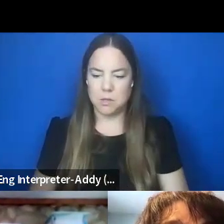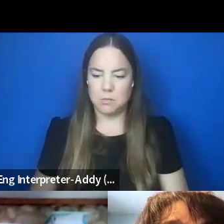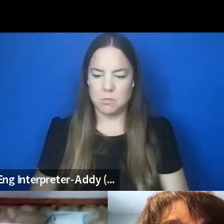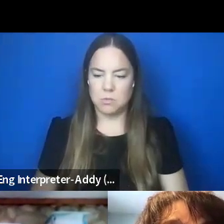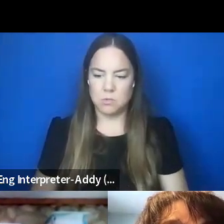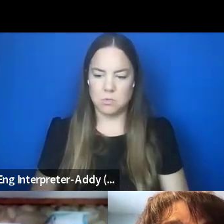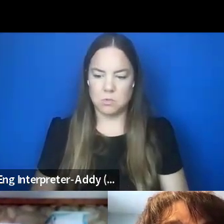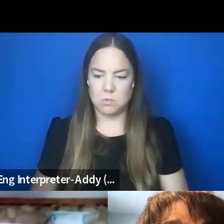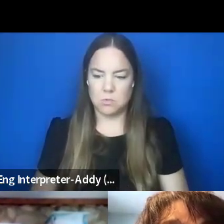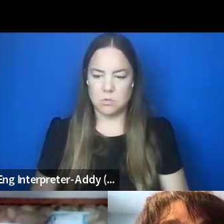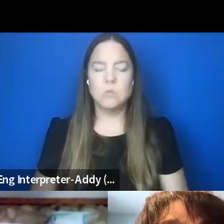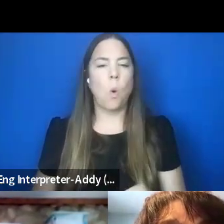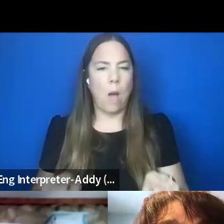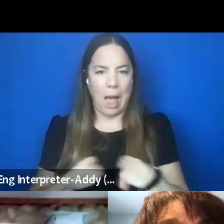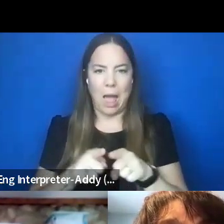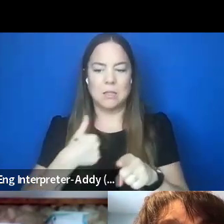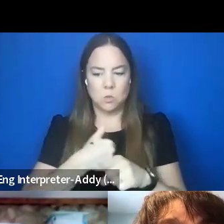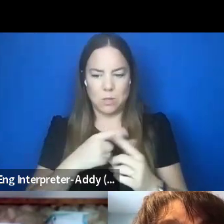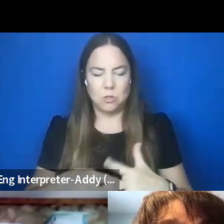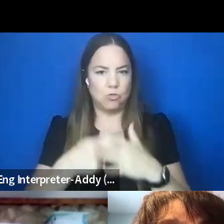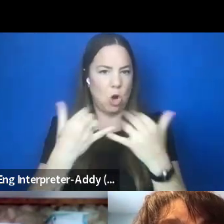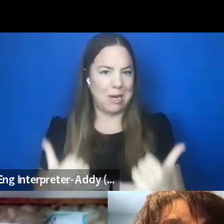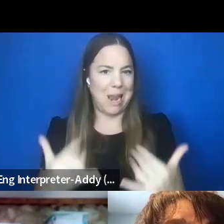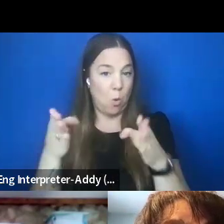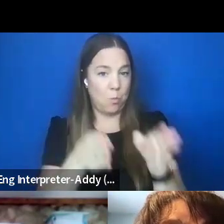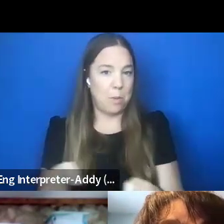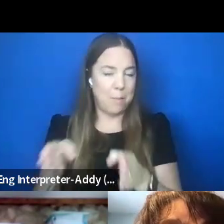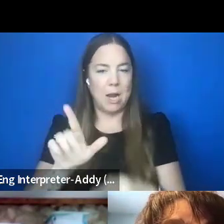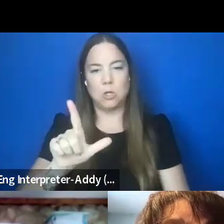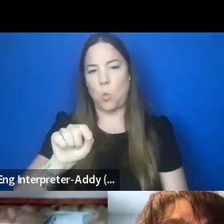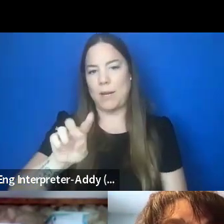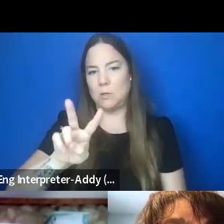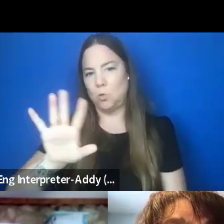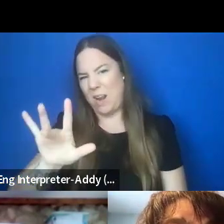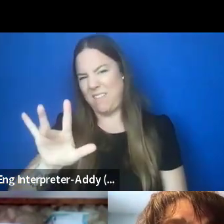Adeleigh Belyeu: begin now to Adeleigh Belyeu: prepare for the 2025 legislative session. We've also.